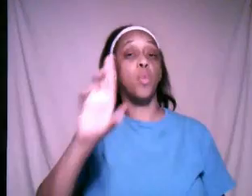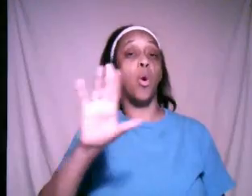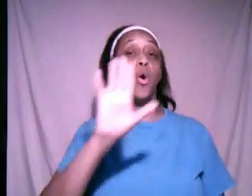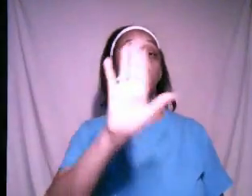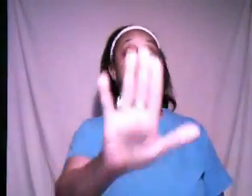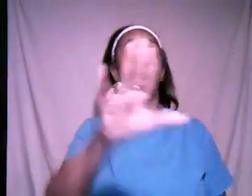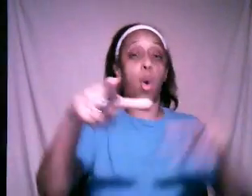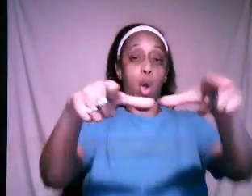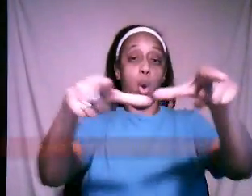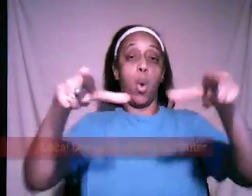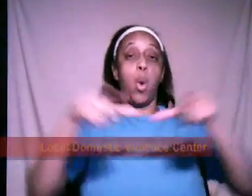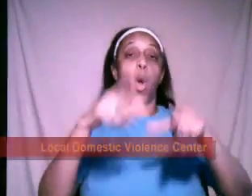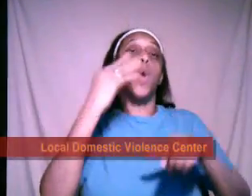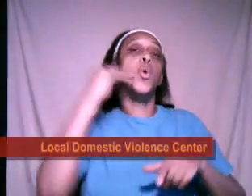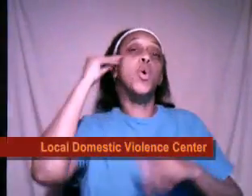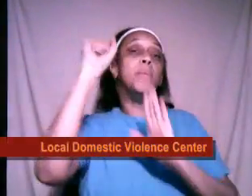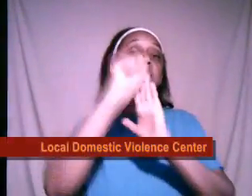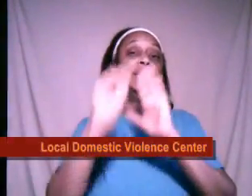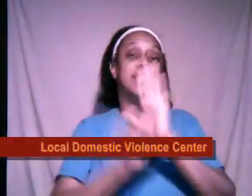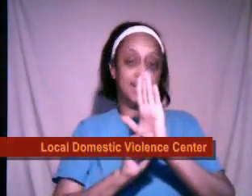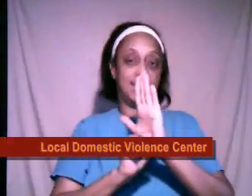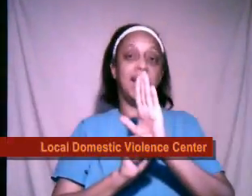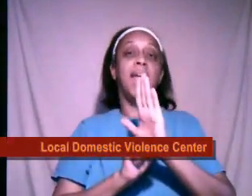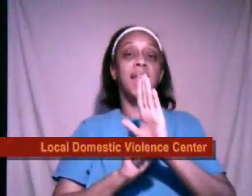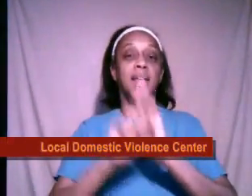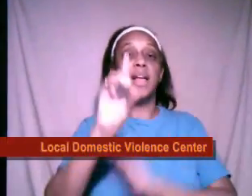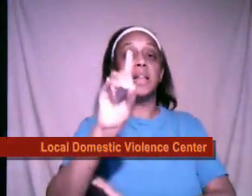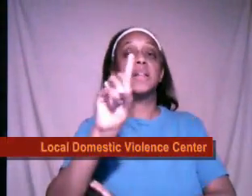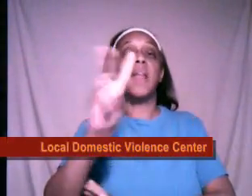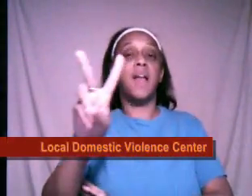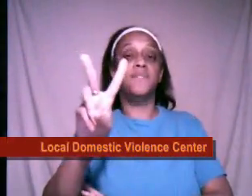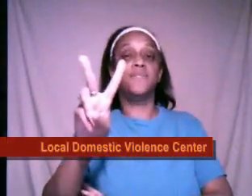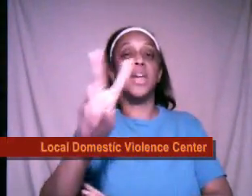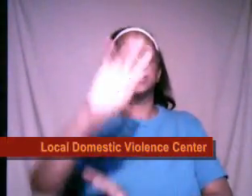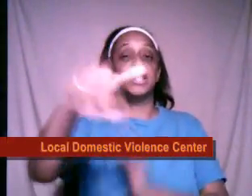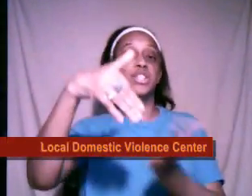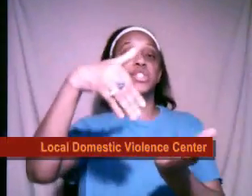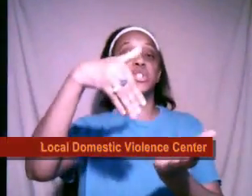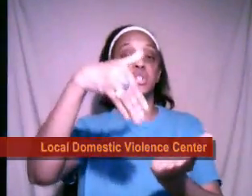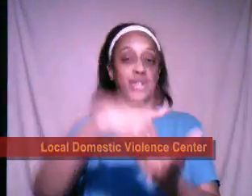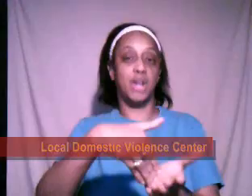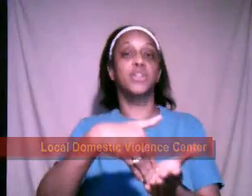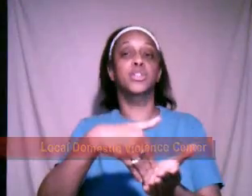Or your homestate local domestic violence center